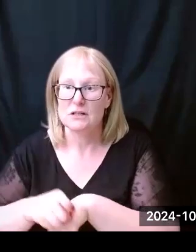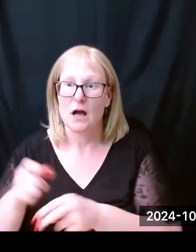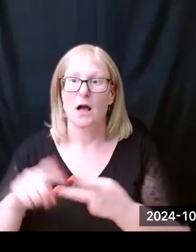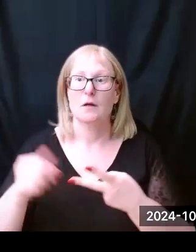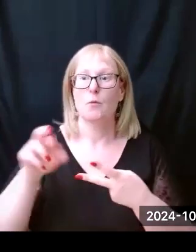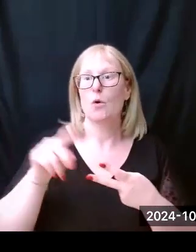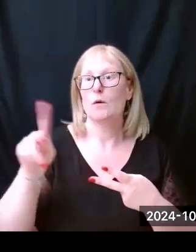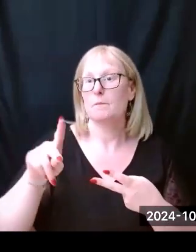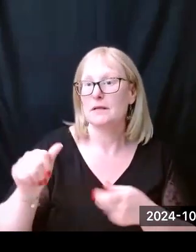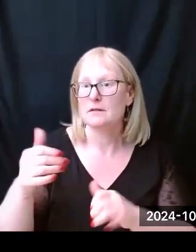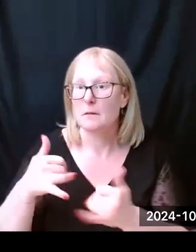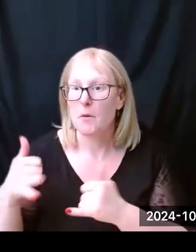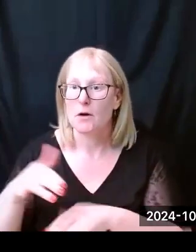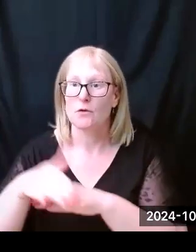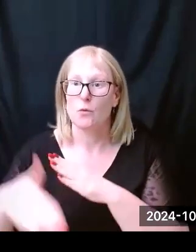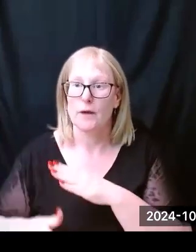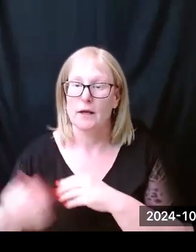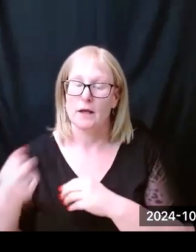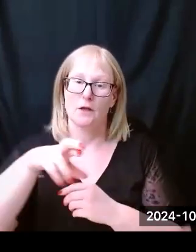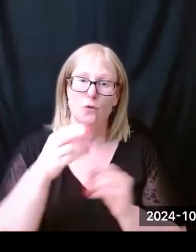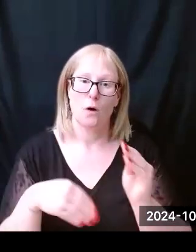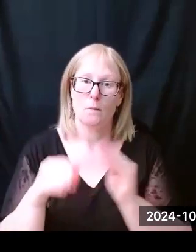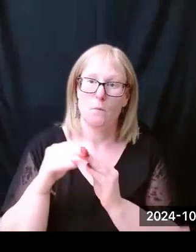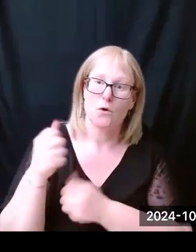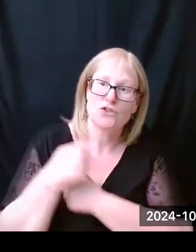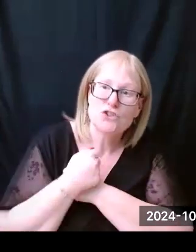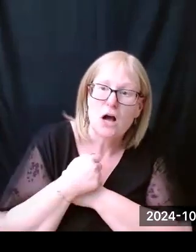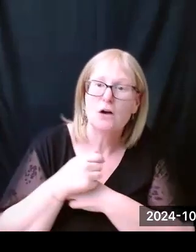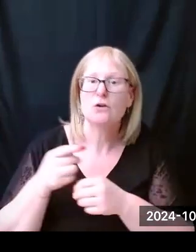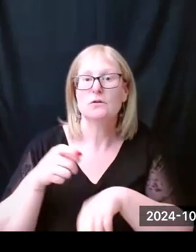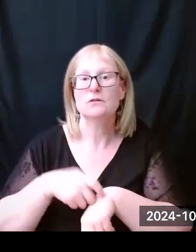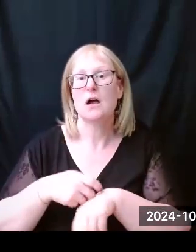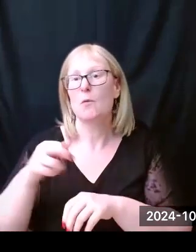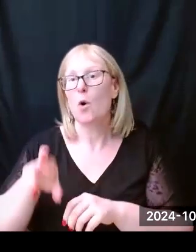It could be that we get some extra cuddle time. Or bedtime is delayed an extra 30 minutes.